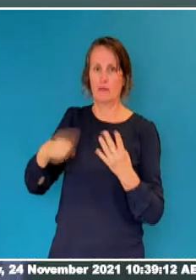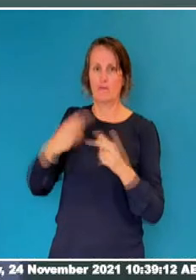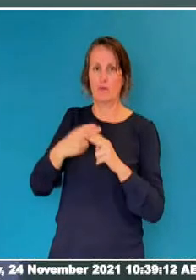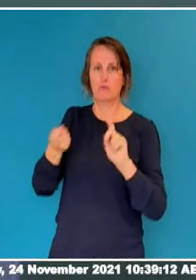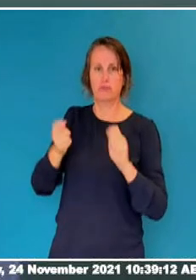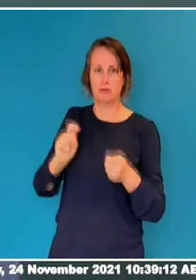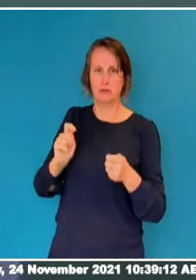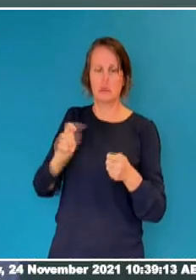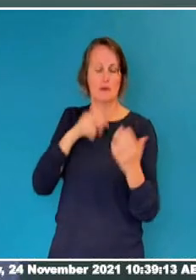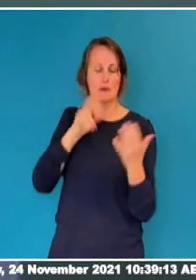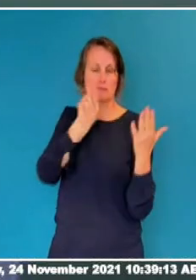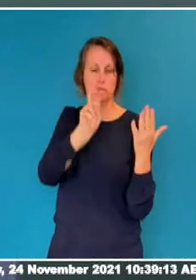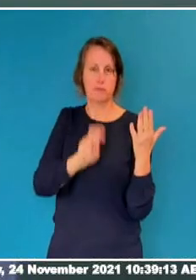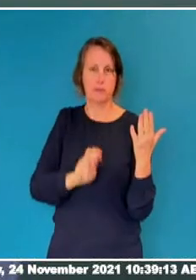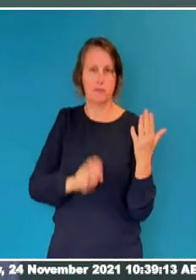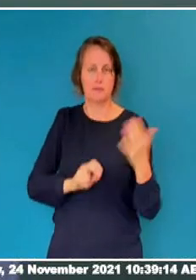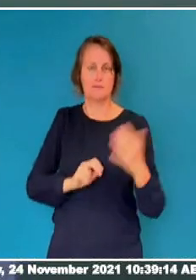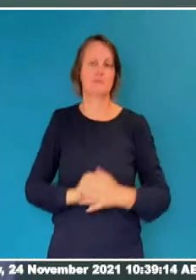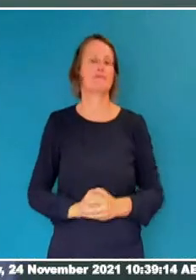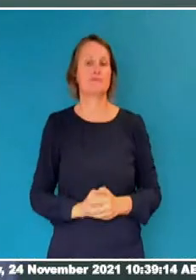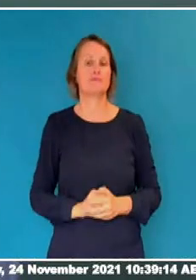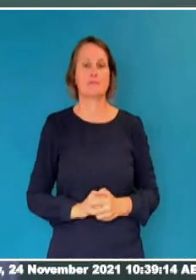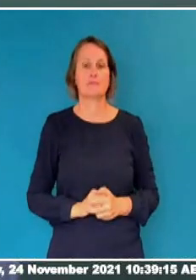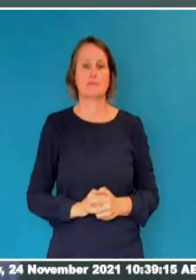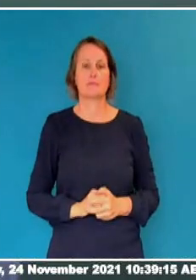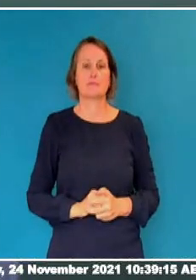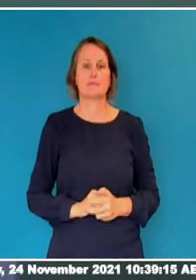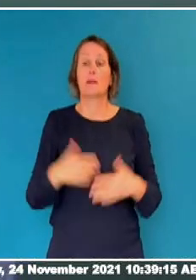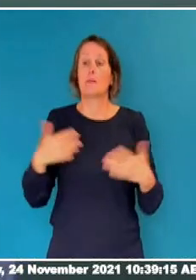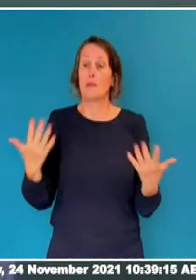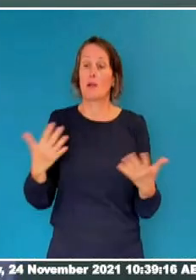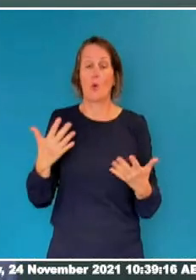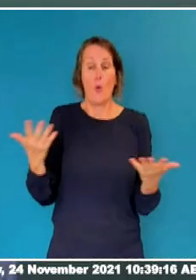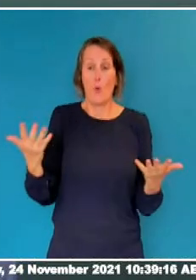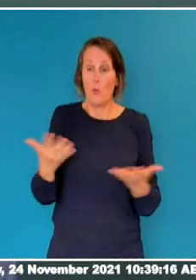Where do we find what McDonald's has done to address that request?